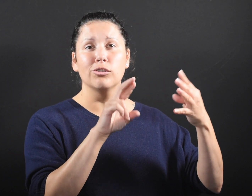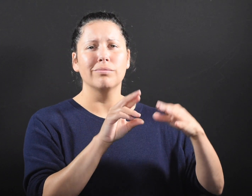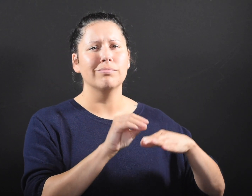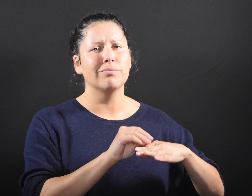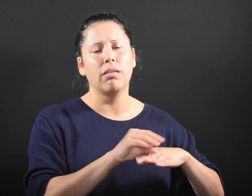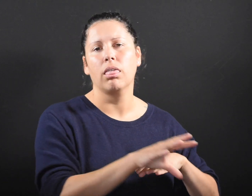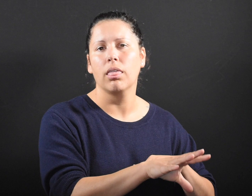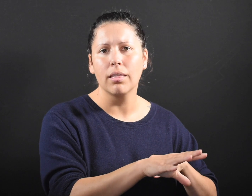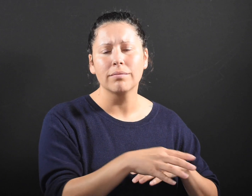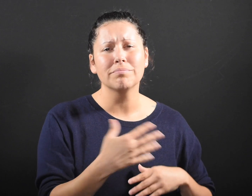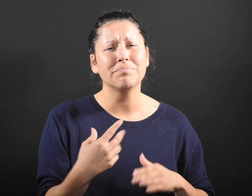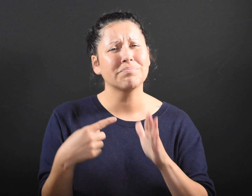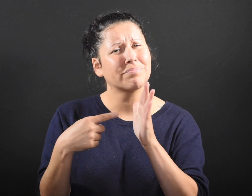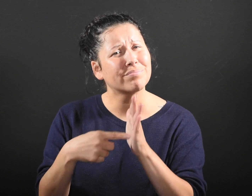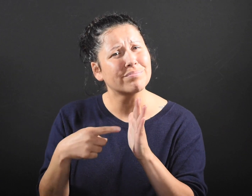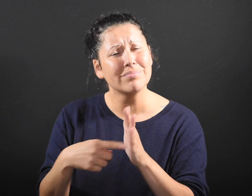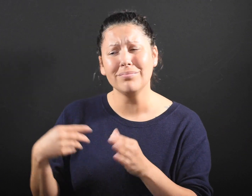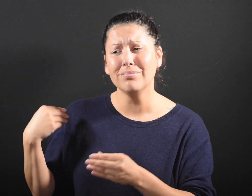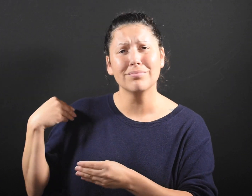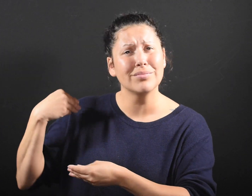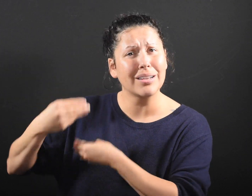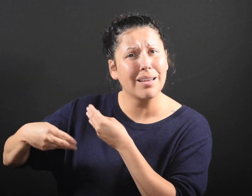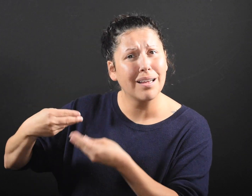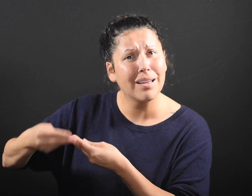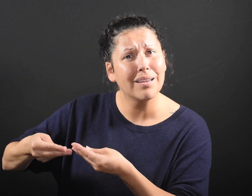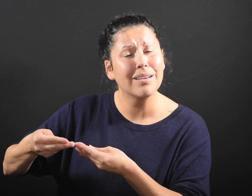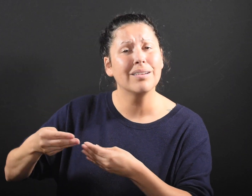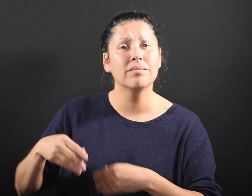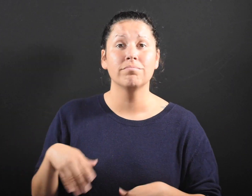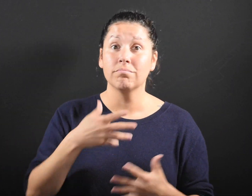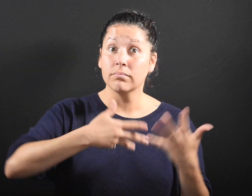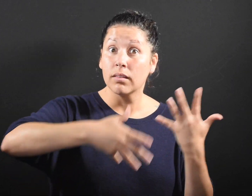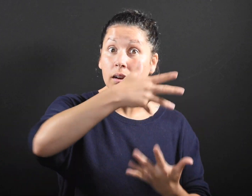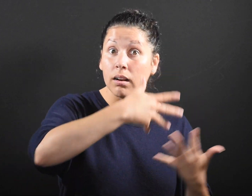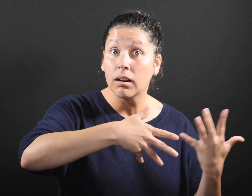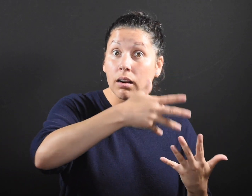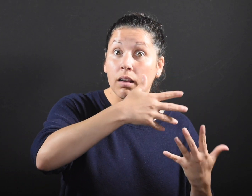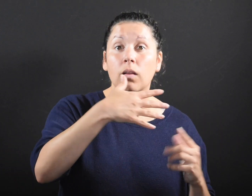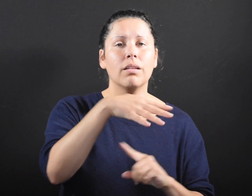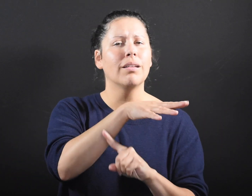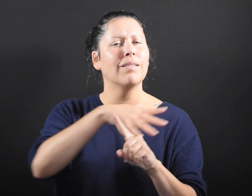But keep in mind that many genetic, social, and environment factors influence healthy